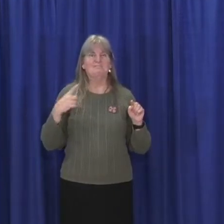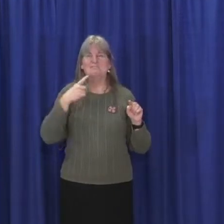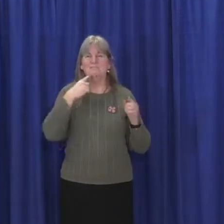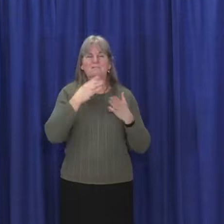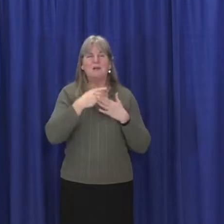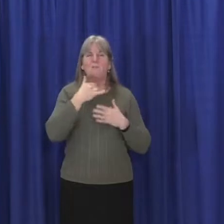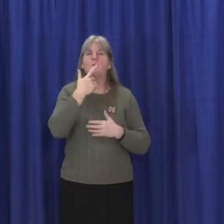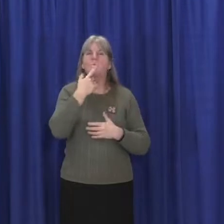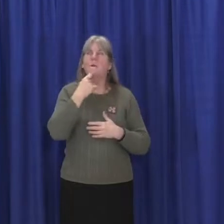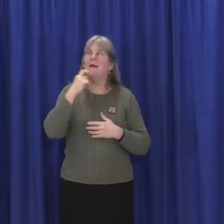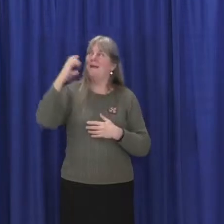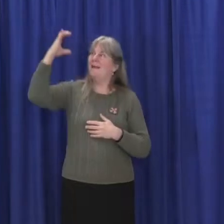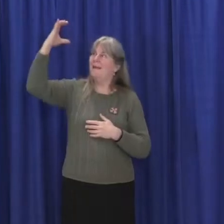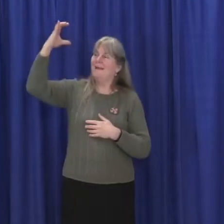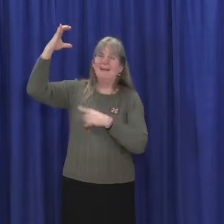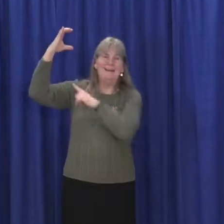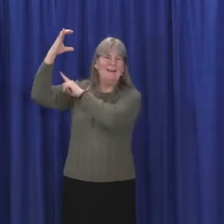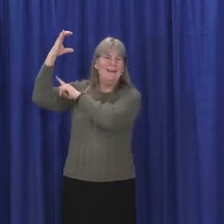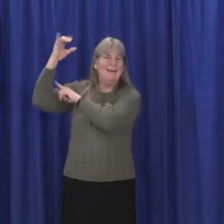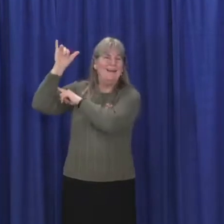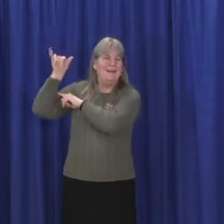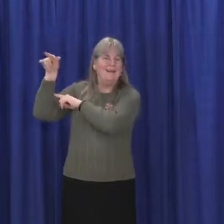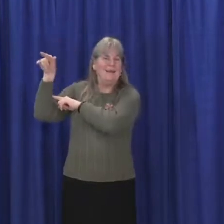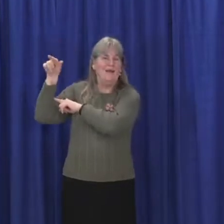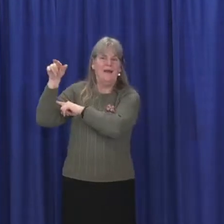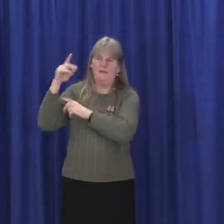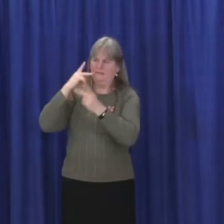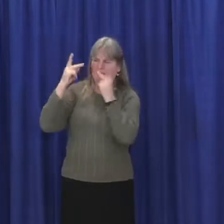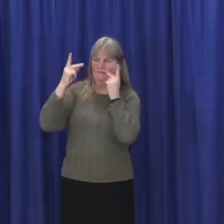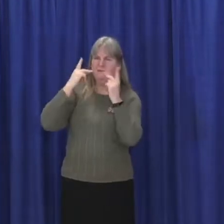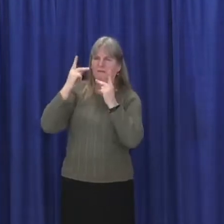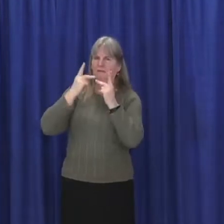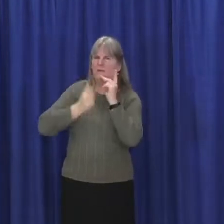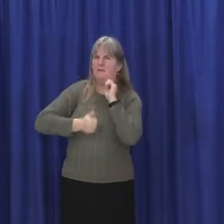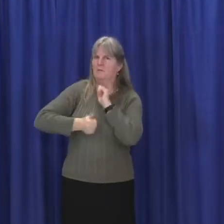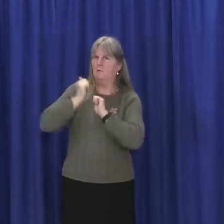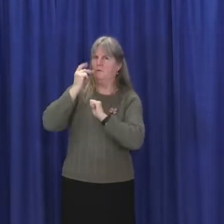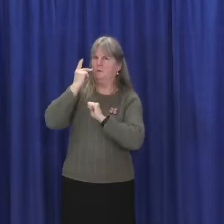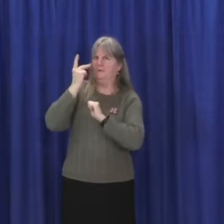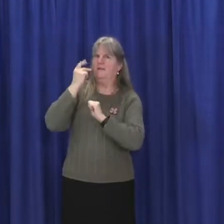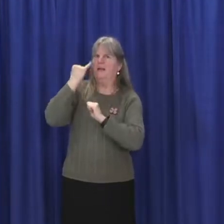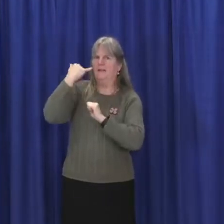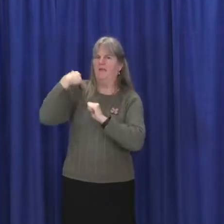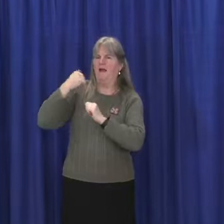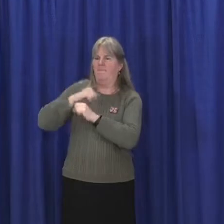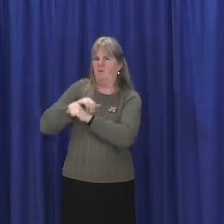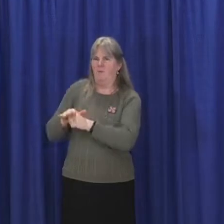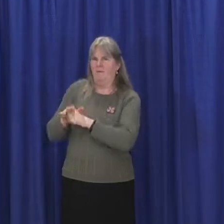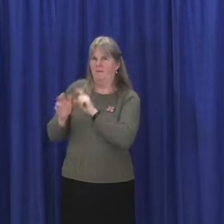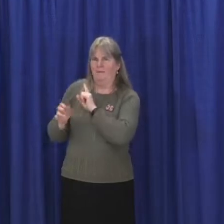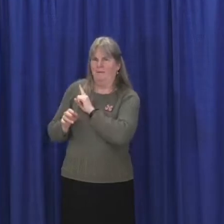very, very common, the most common, for COVID-19. And some are very specific to